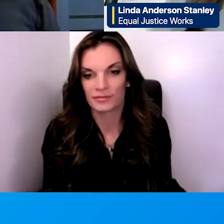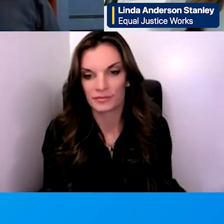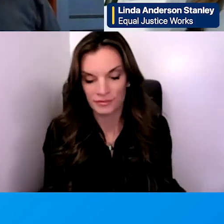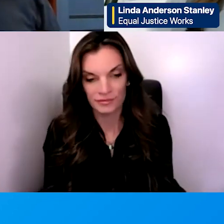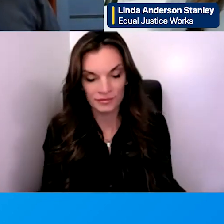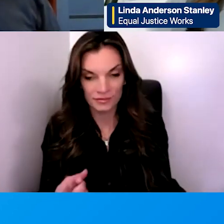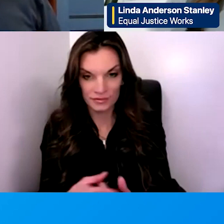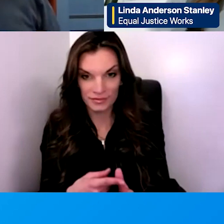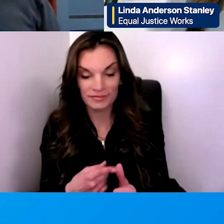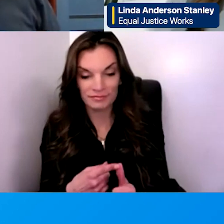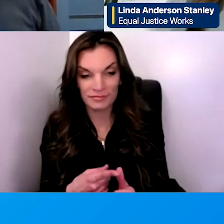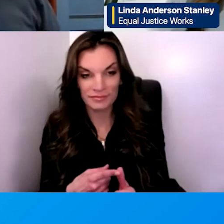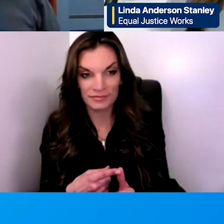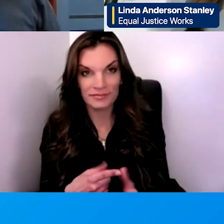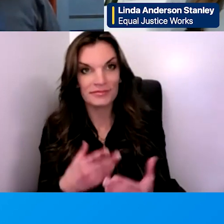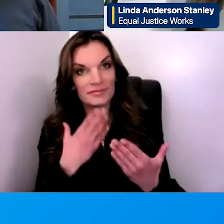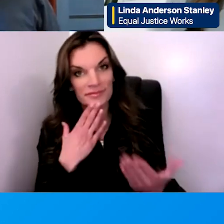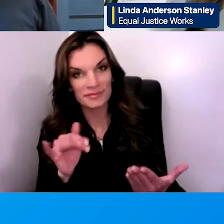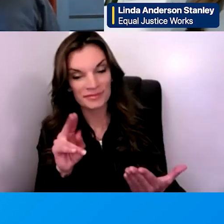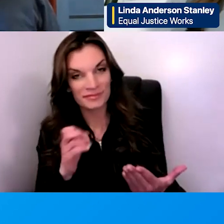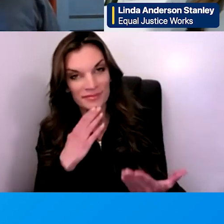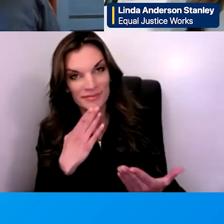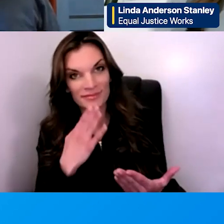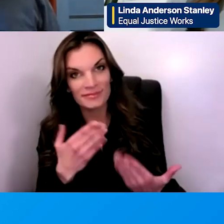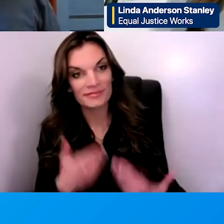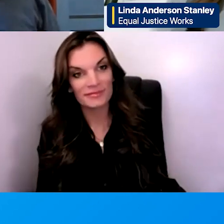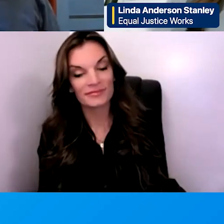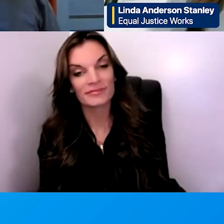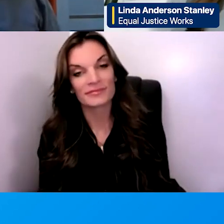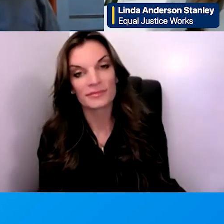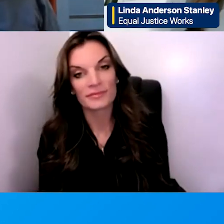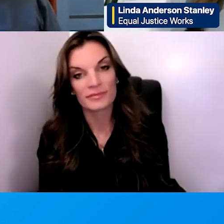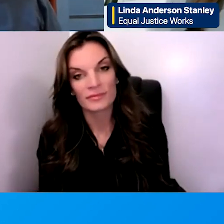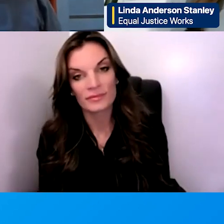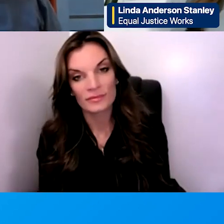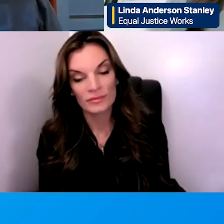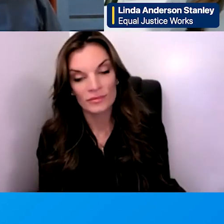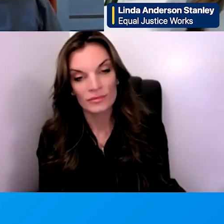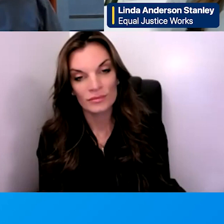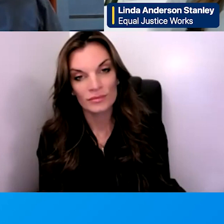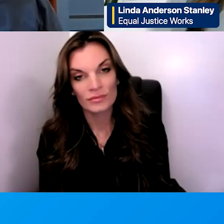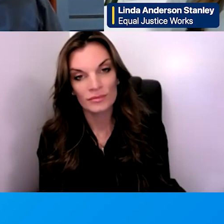First of all, thank you, June. I think that disaster assistance